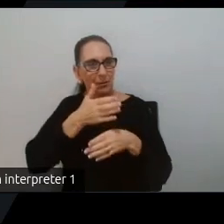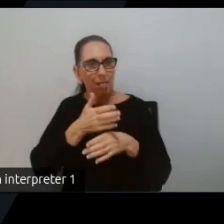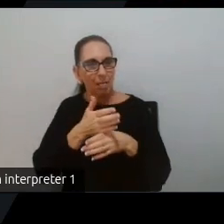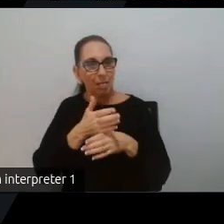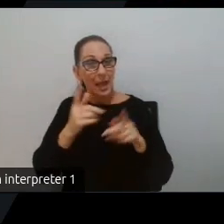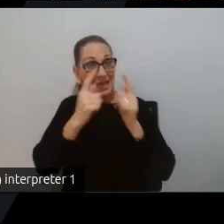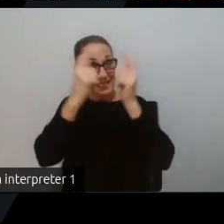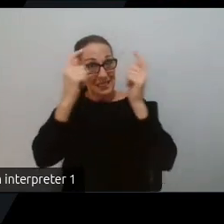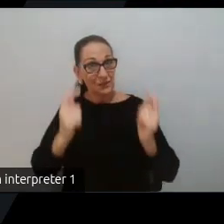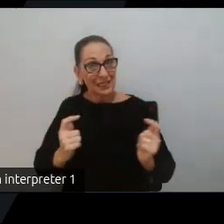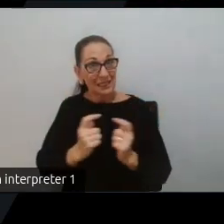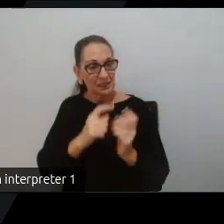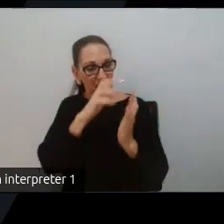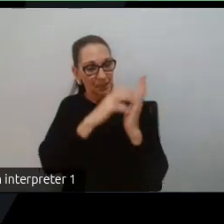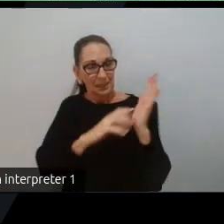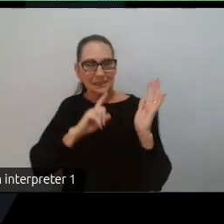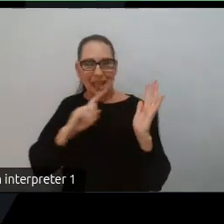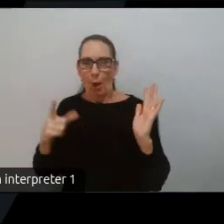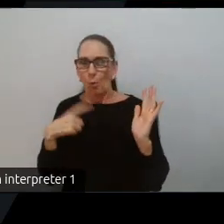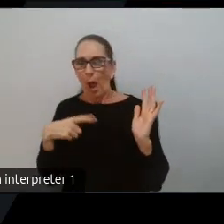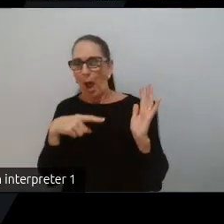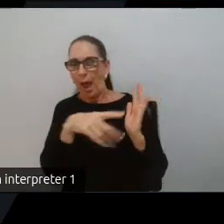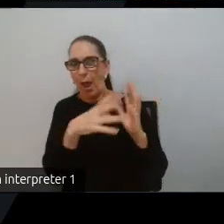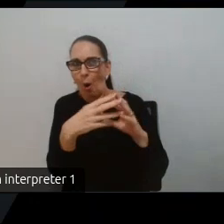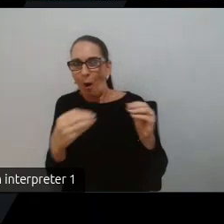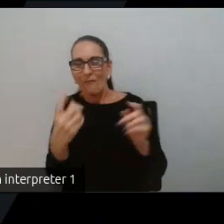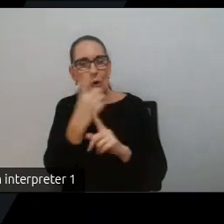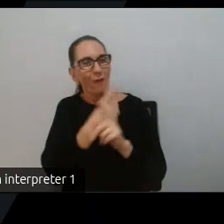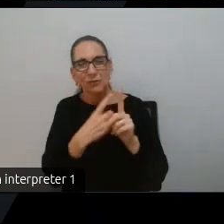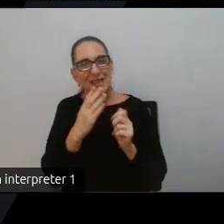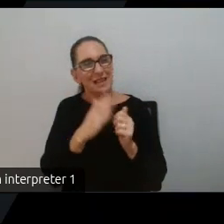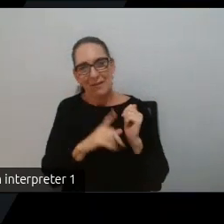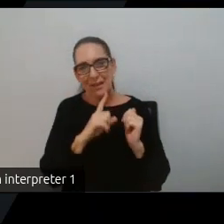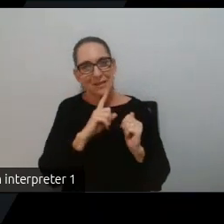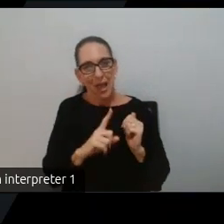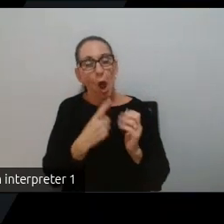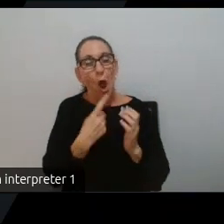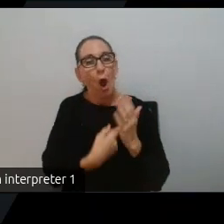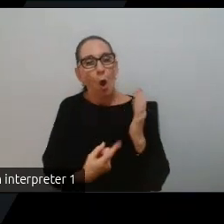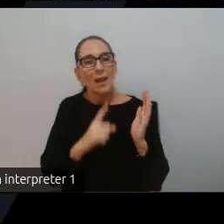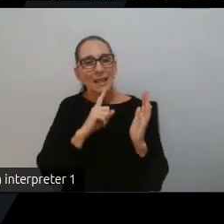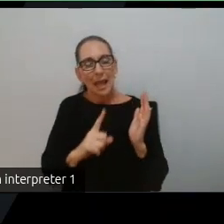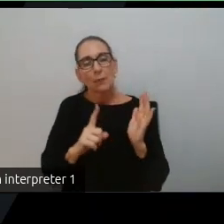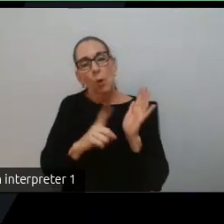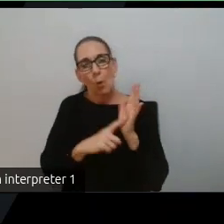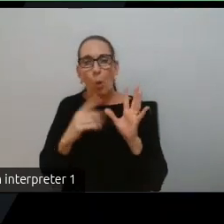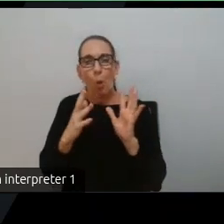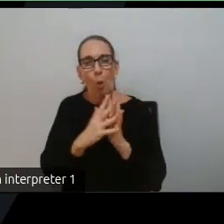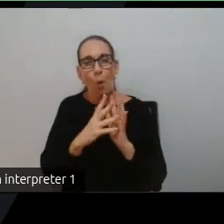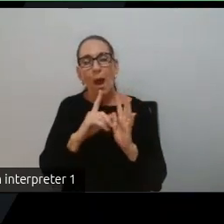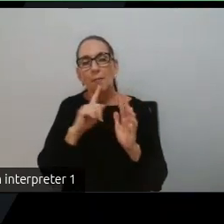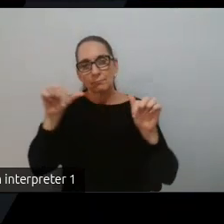the conference didn't go ahead. It just says uh the information that's prescribed by law.